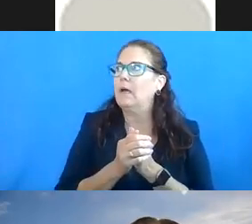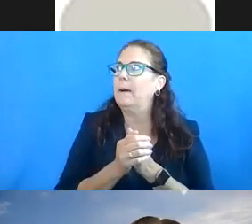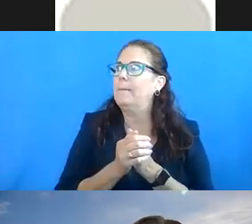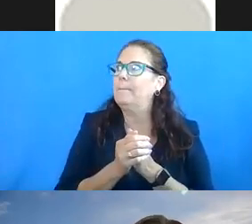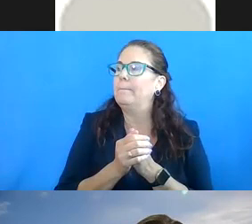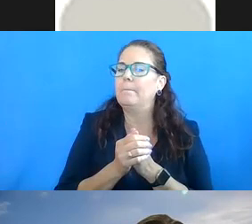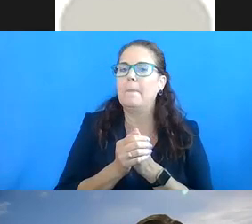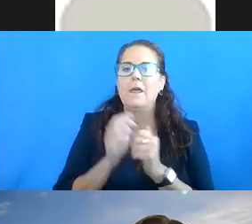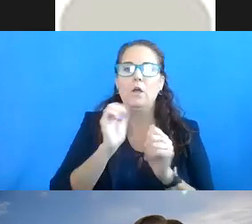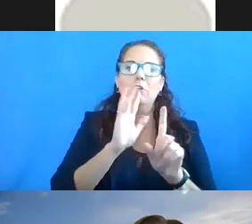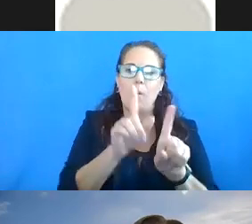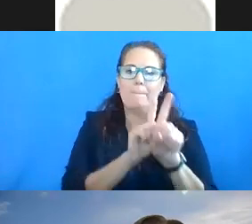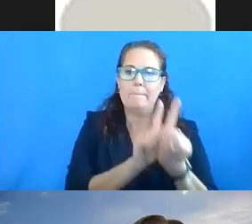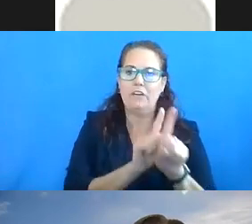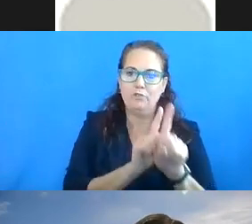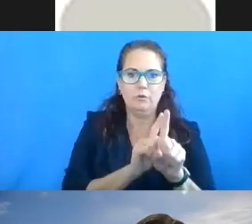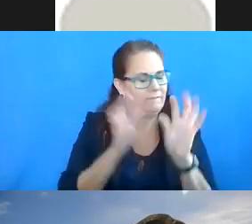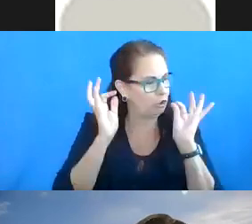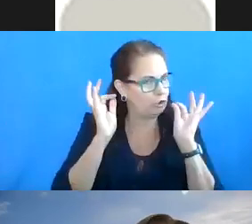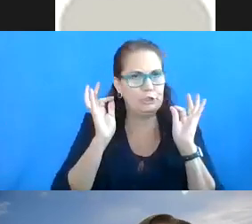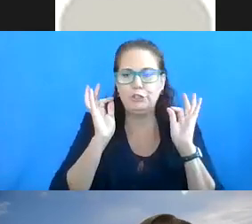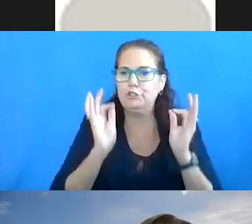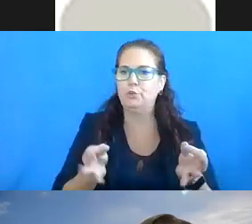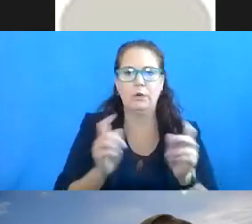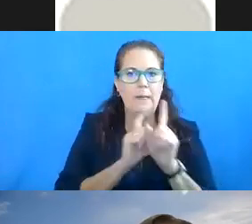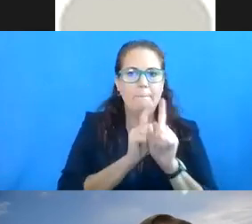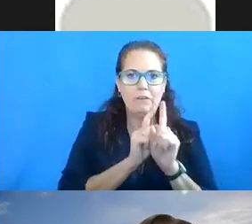Mentors, for sure. It could be mentors, it could be elders in your community.